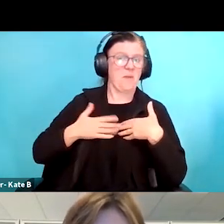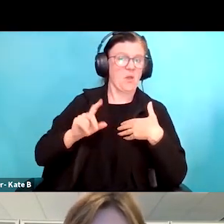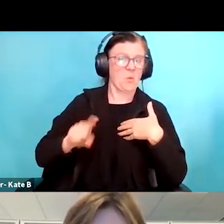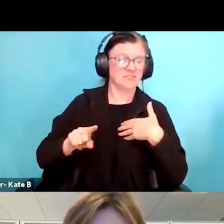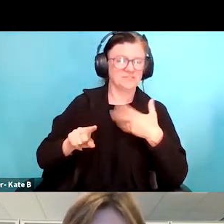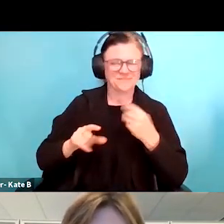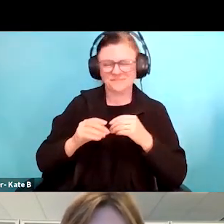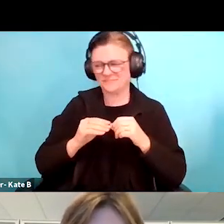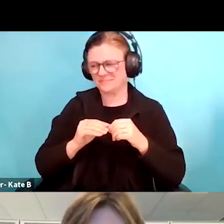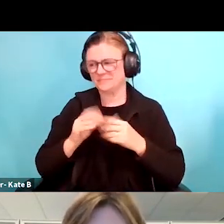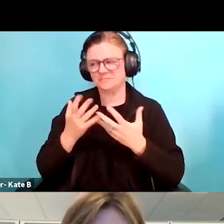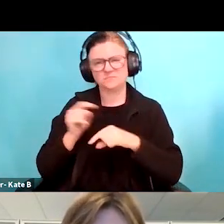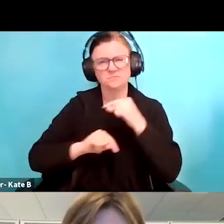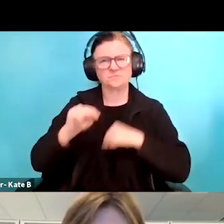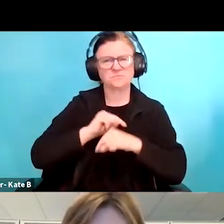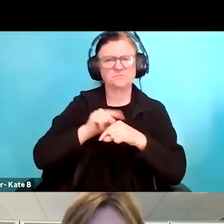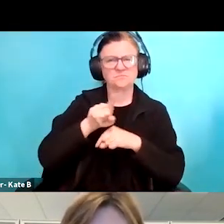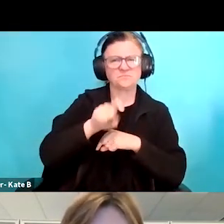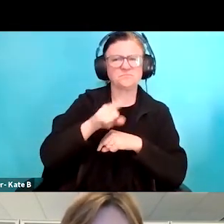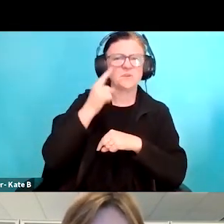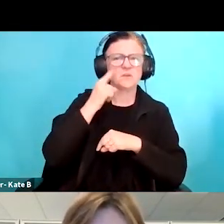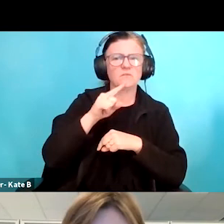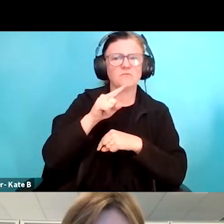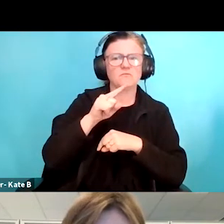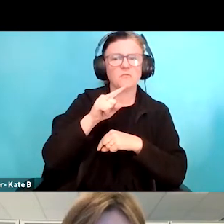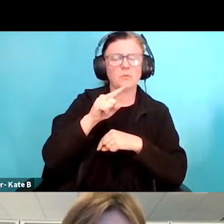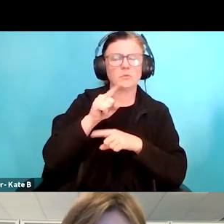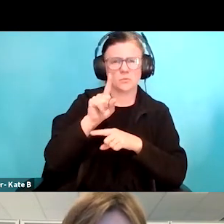kind of want to get back to that question of rurality. So let me pull up my question here.